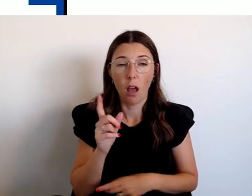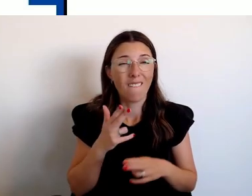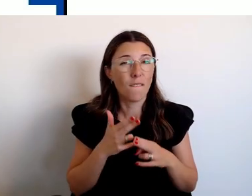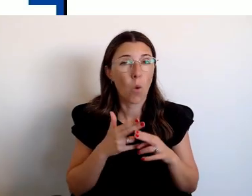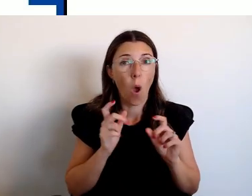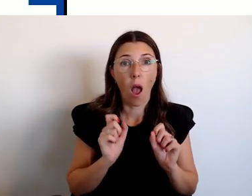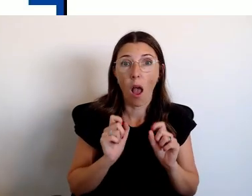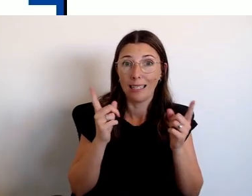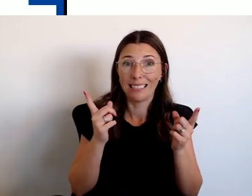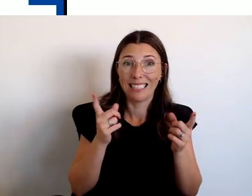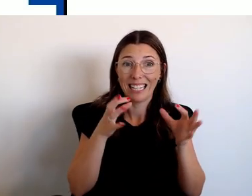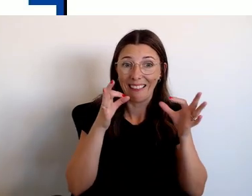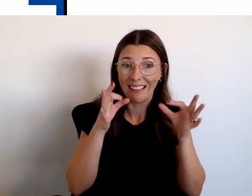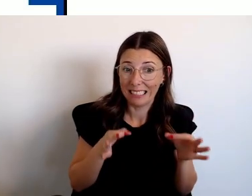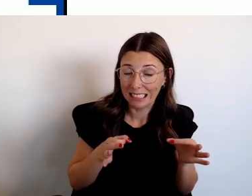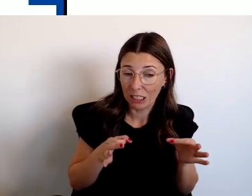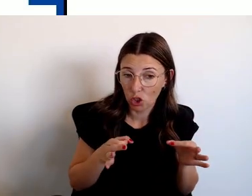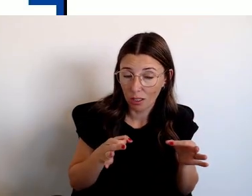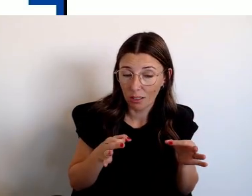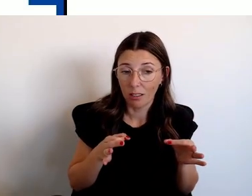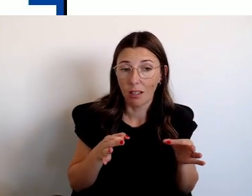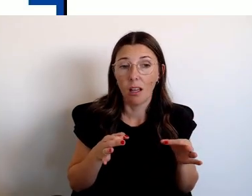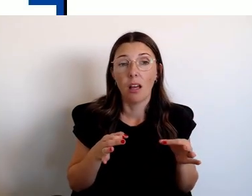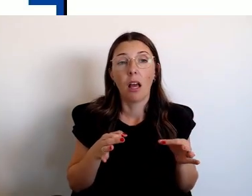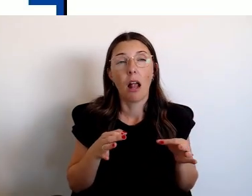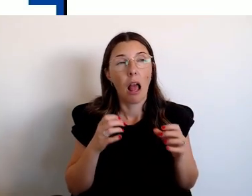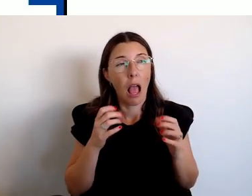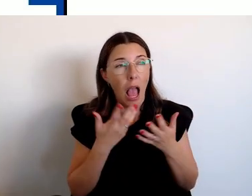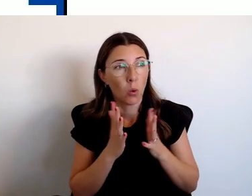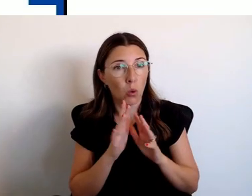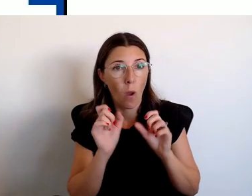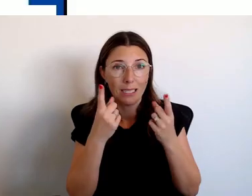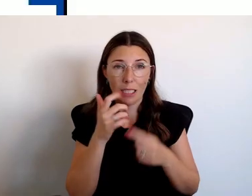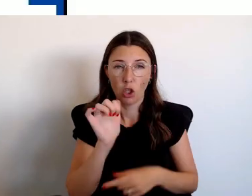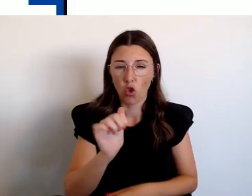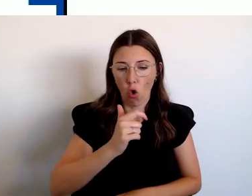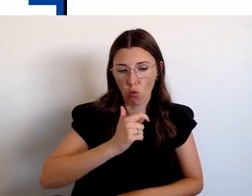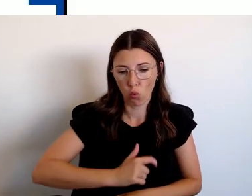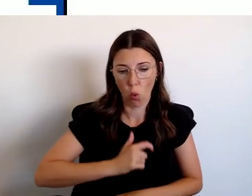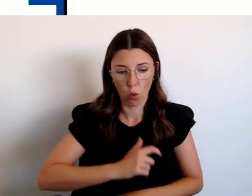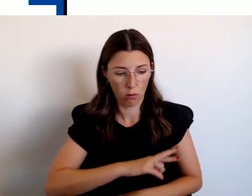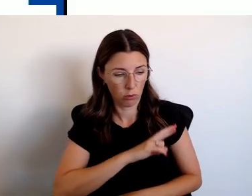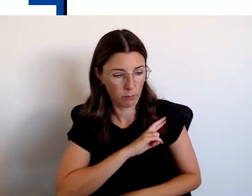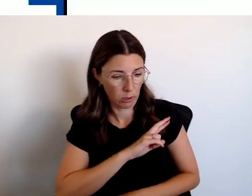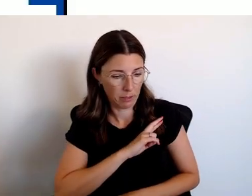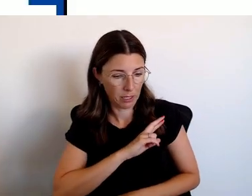the decisions remain human in terms of understanding your role of accountability, responsibility and authority.